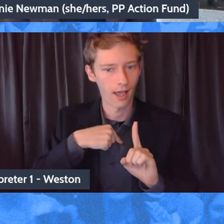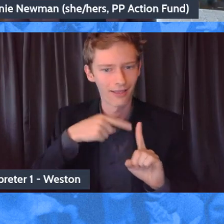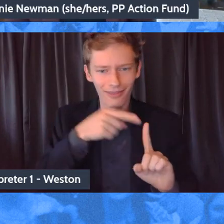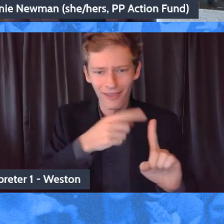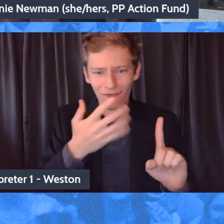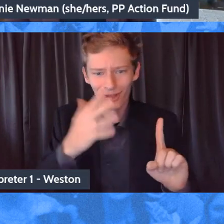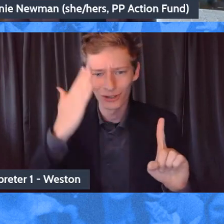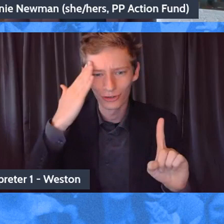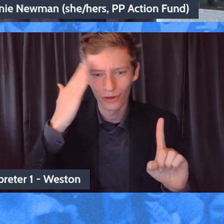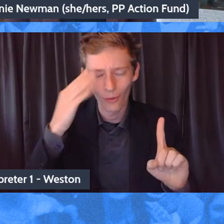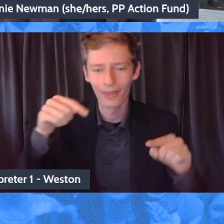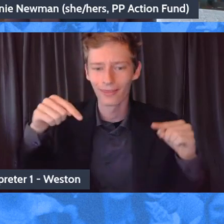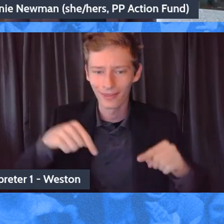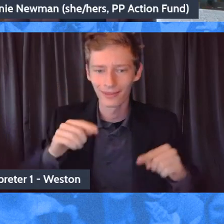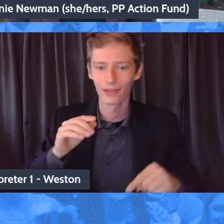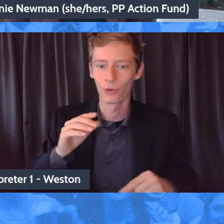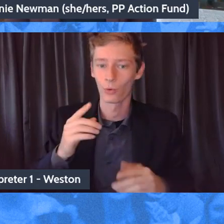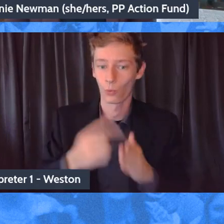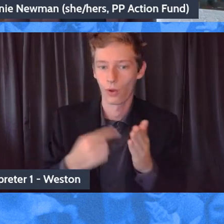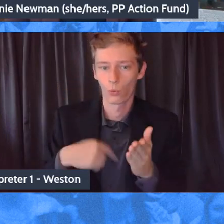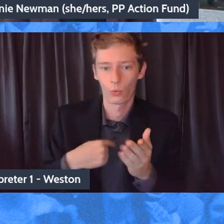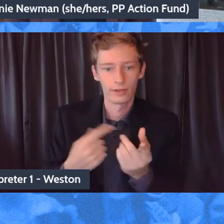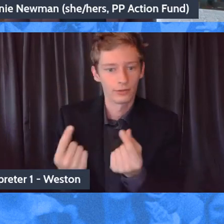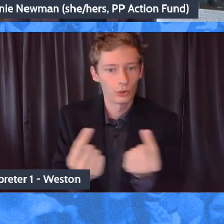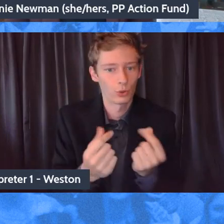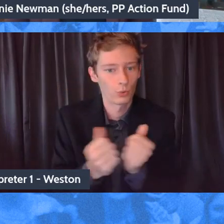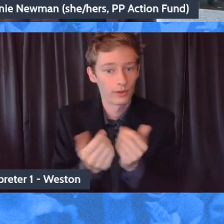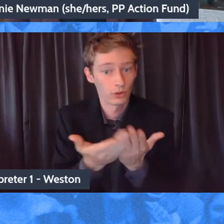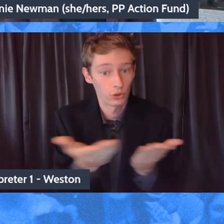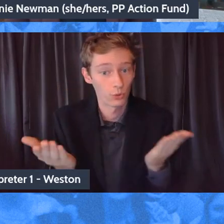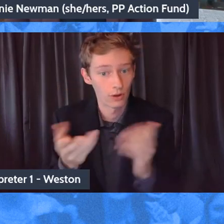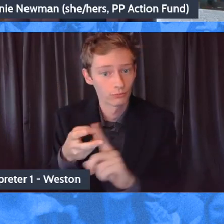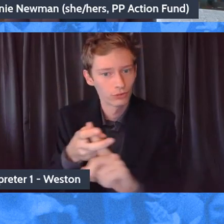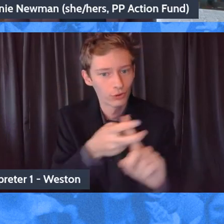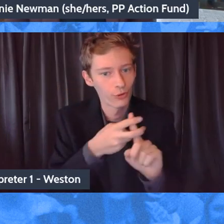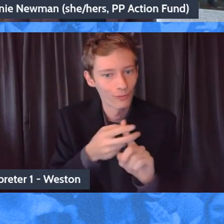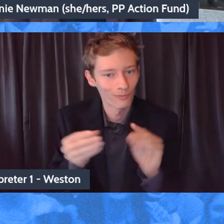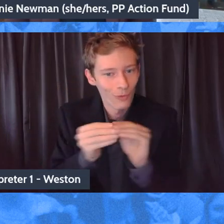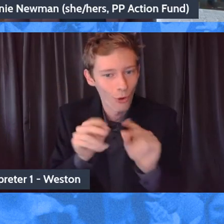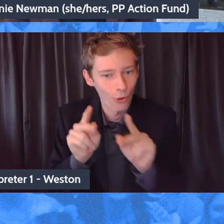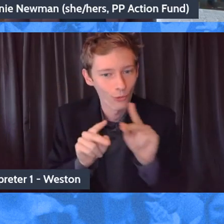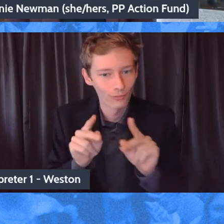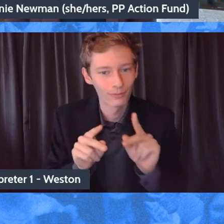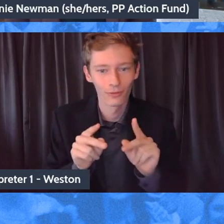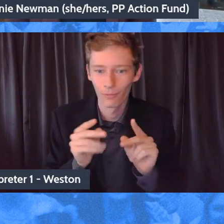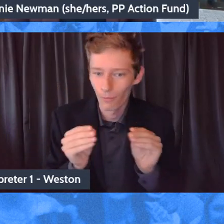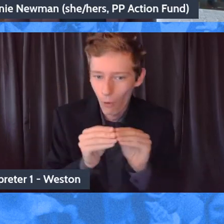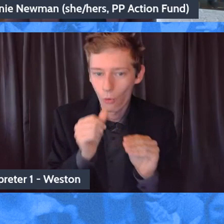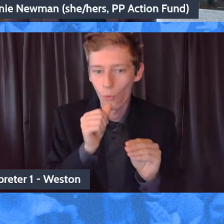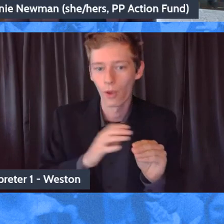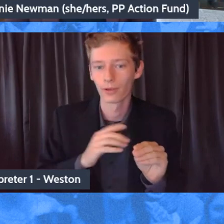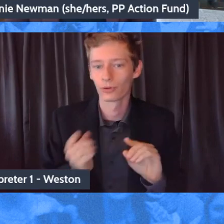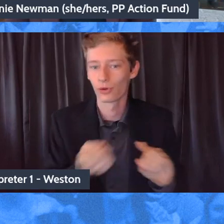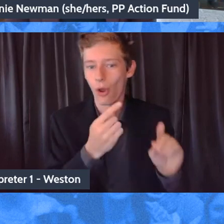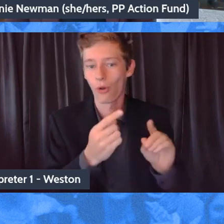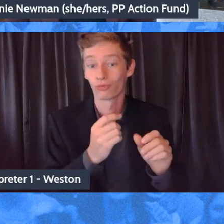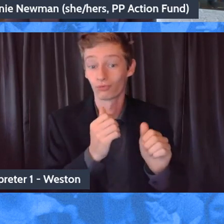This is what we do with all of you to get more of these women, to run and certainly win. Now, this is a question for all of you.